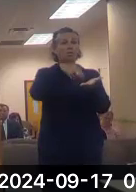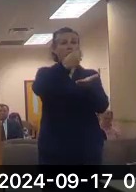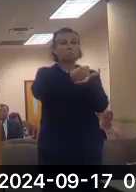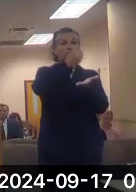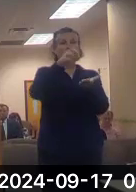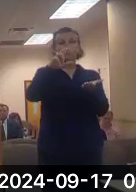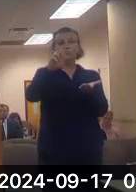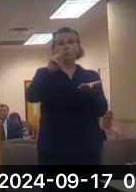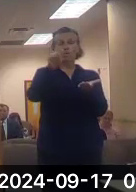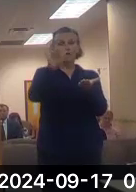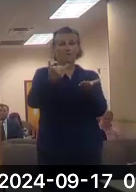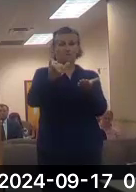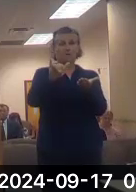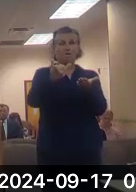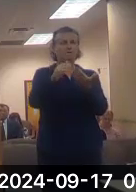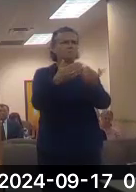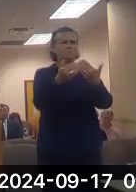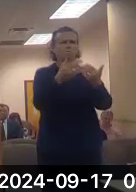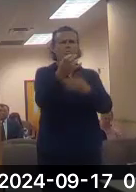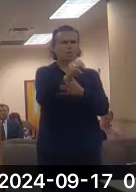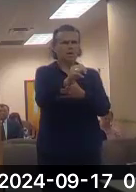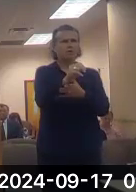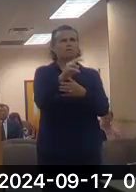Reginald Parson: regarding irregardless of when that is